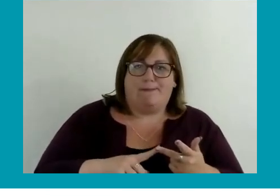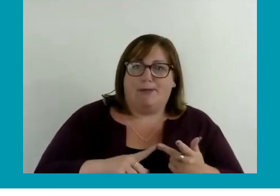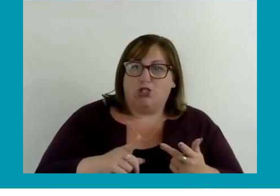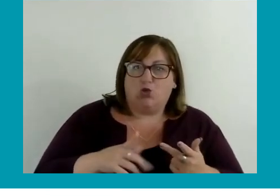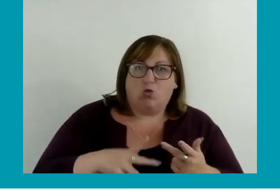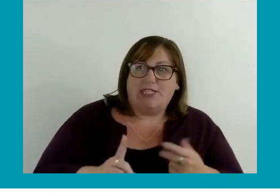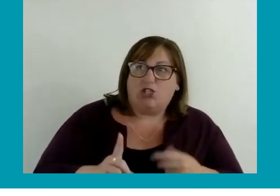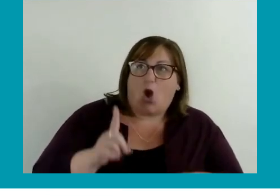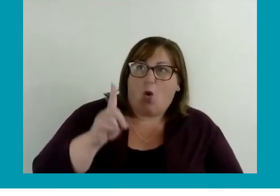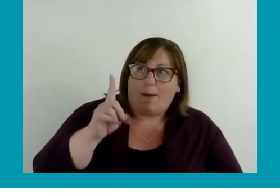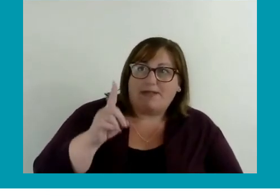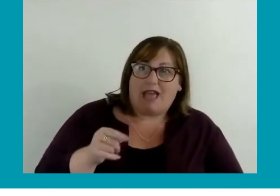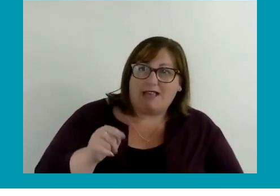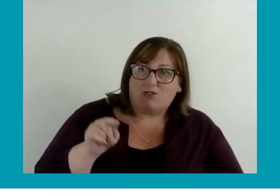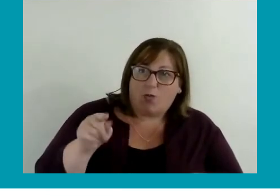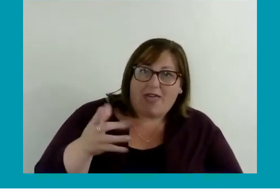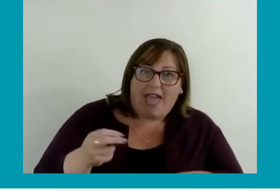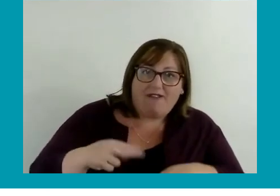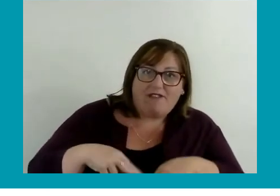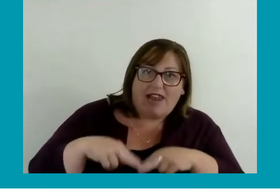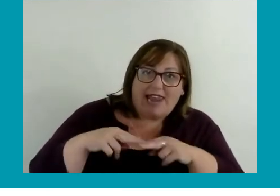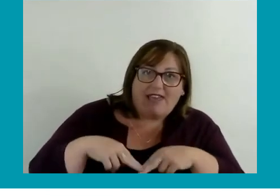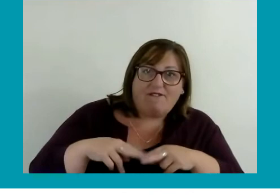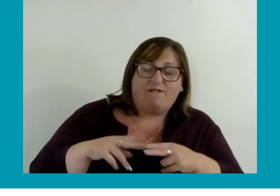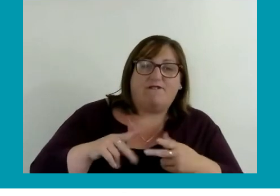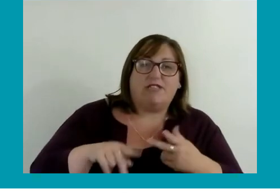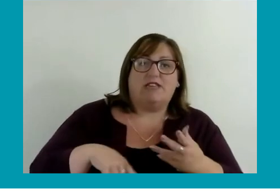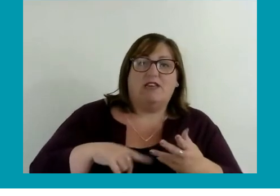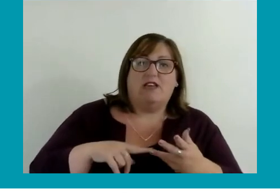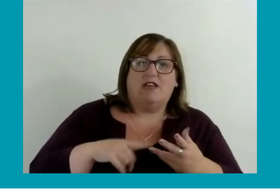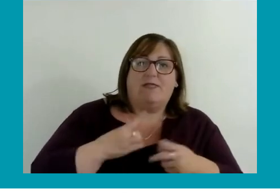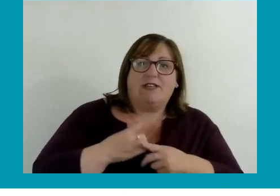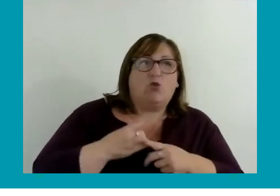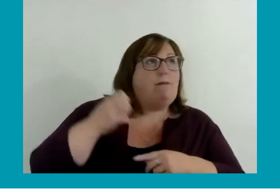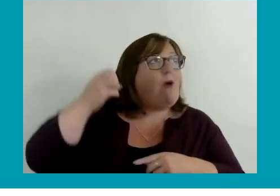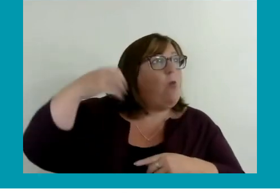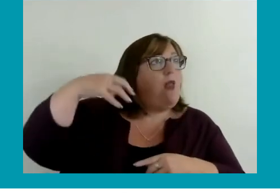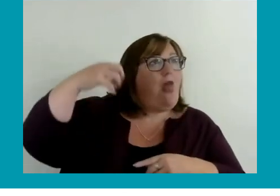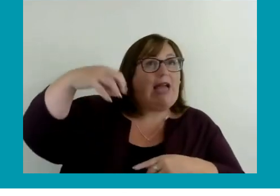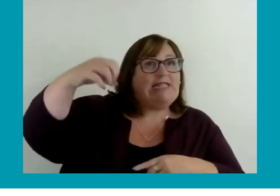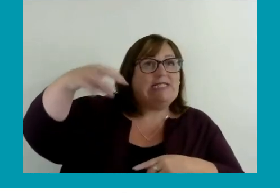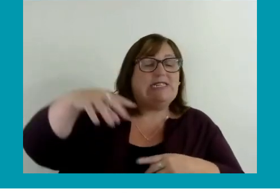what's the lighting light what are the sound levels they will write a report they will have